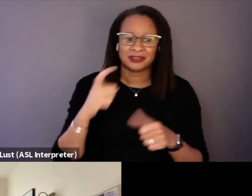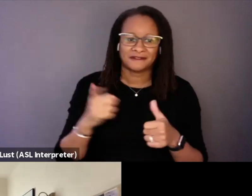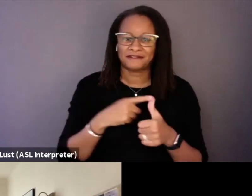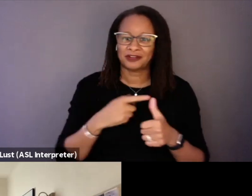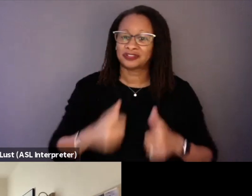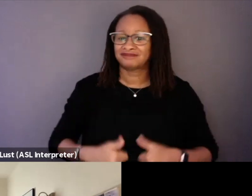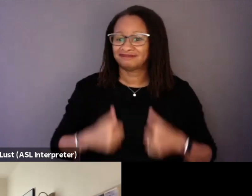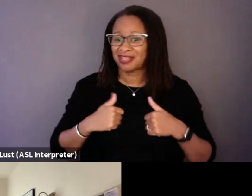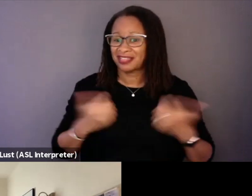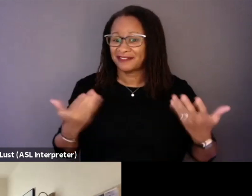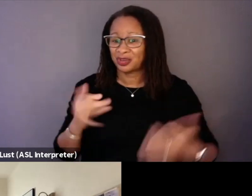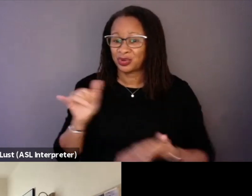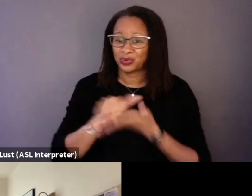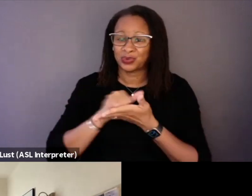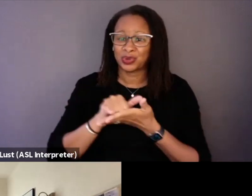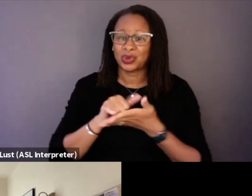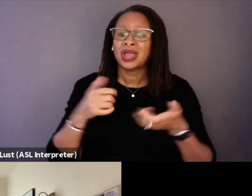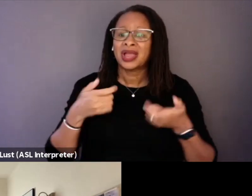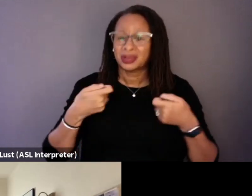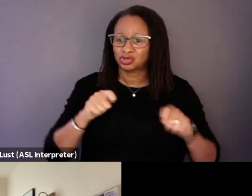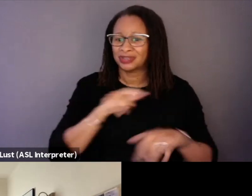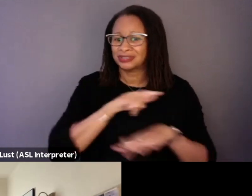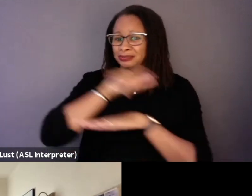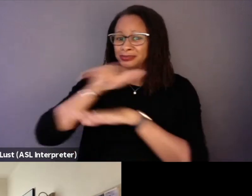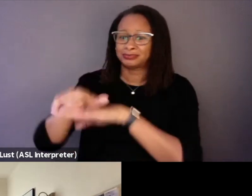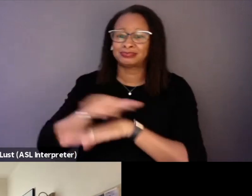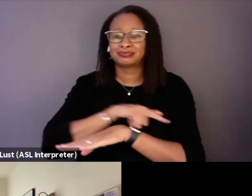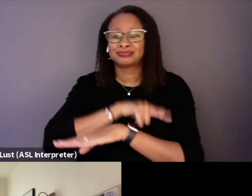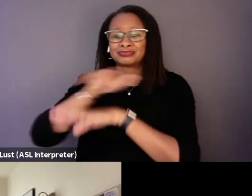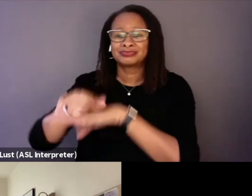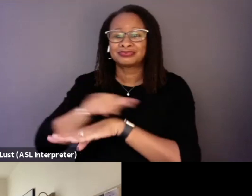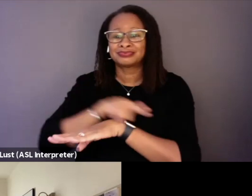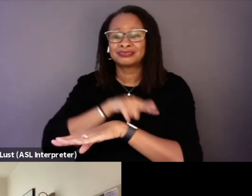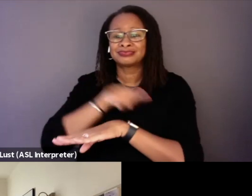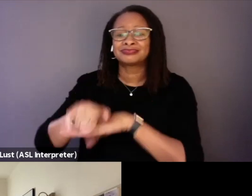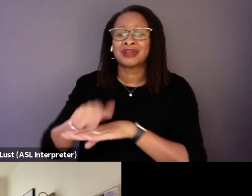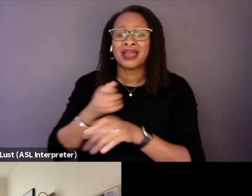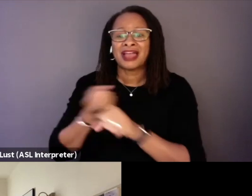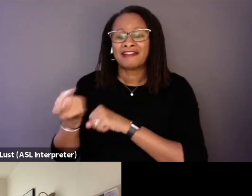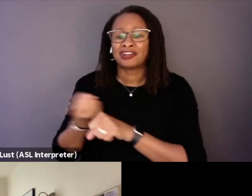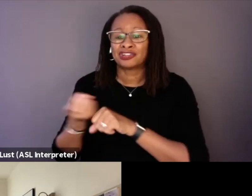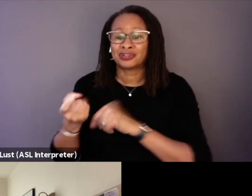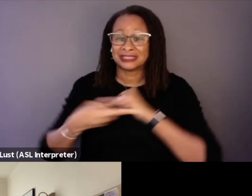so I was trying to go back there every year. I was trying to save up enough